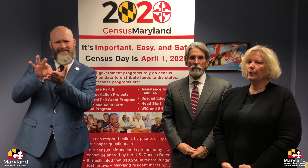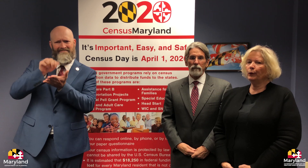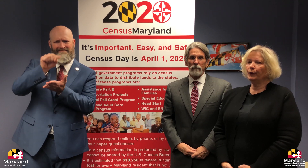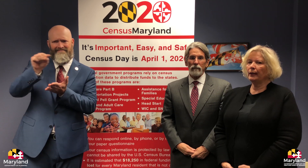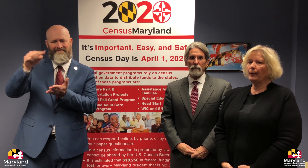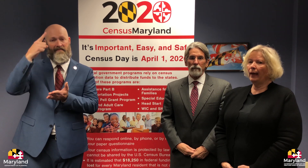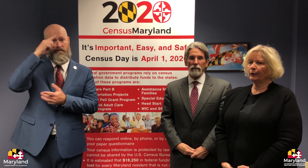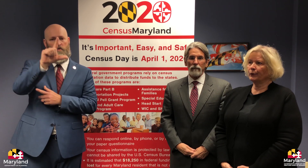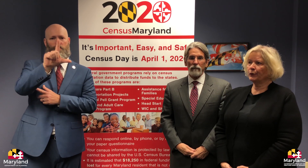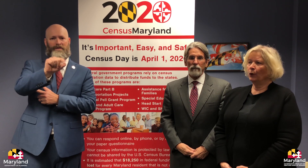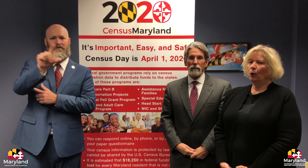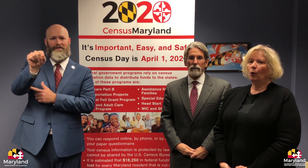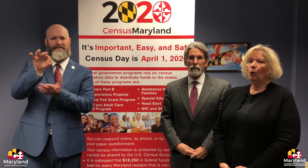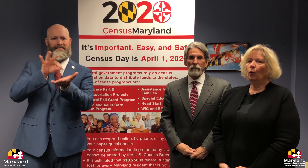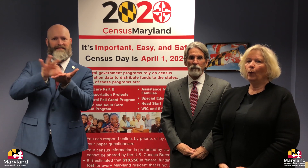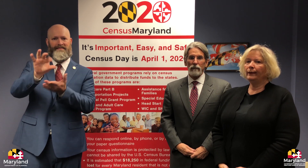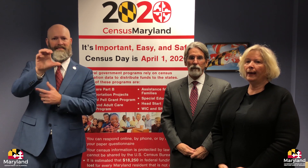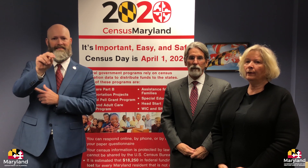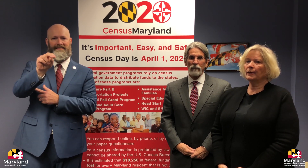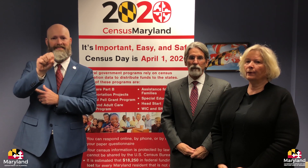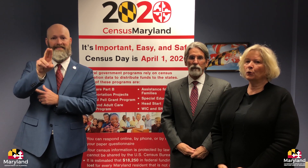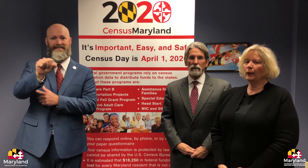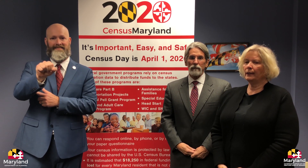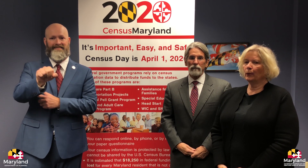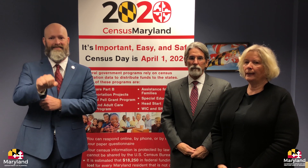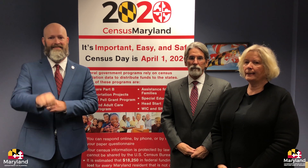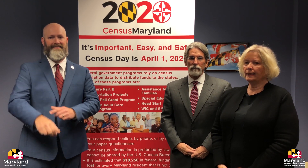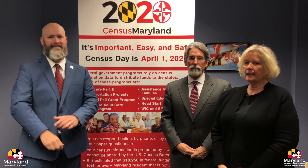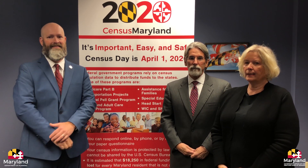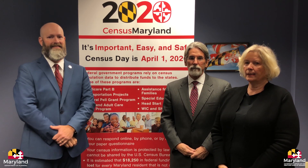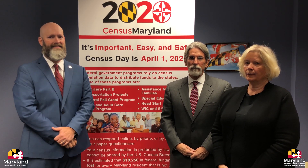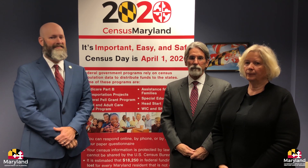community matters when counting the 2020 Census.